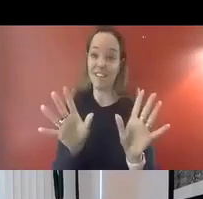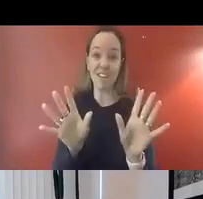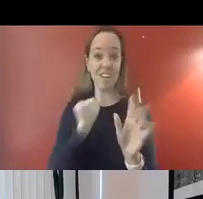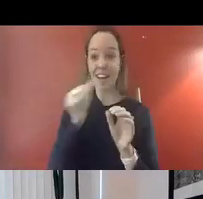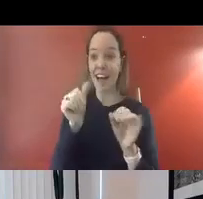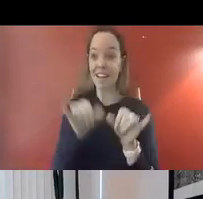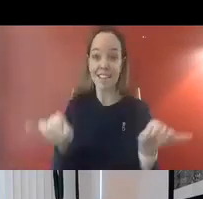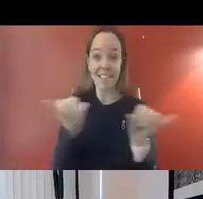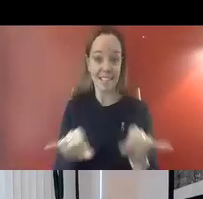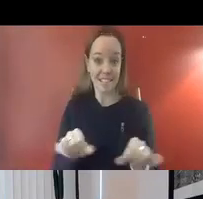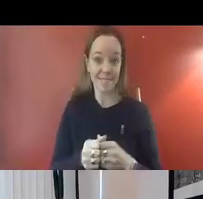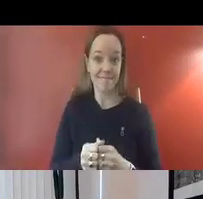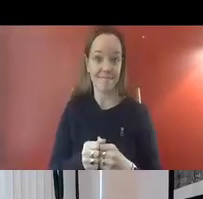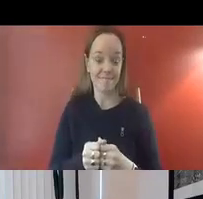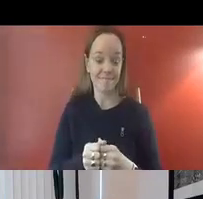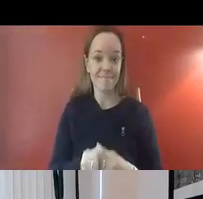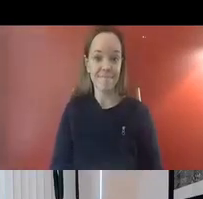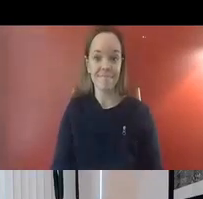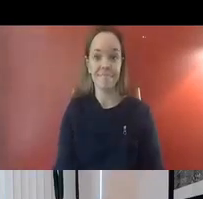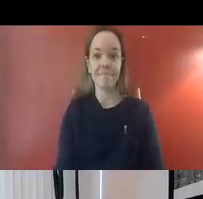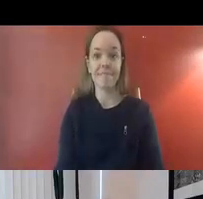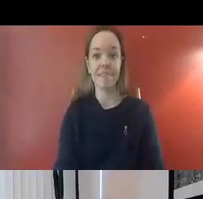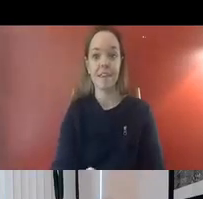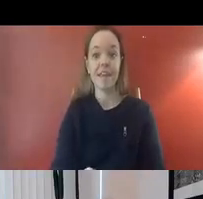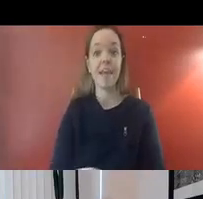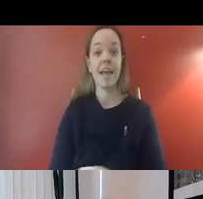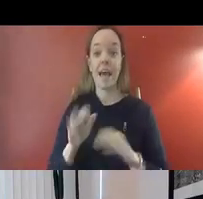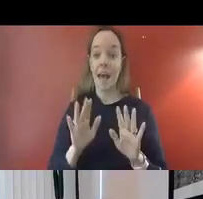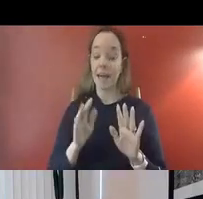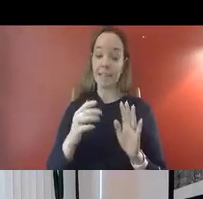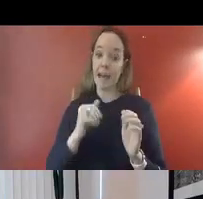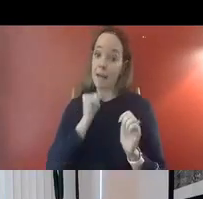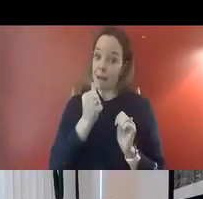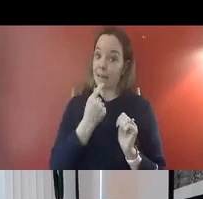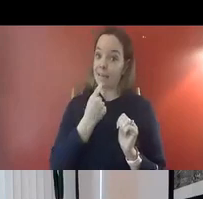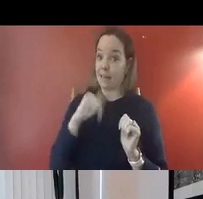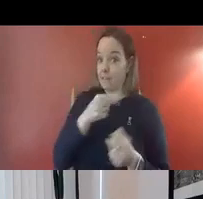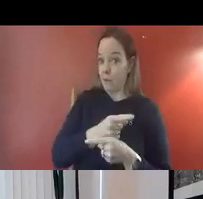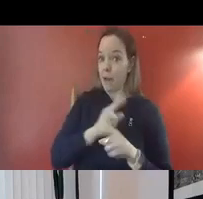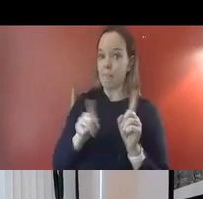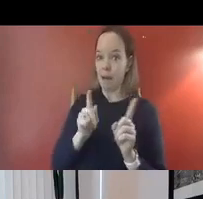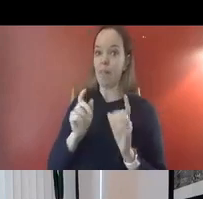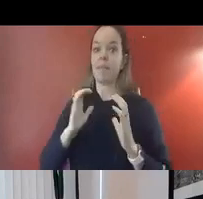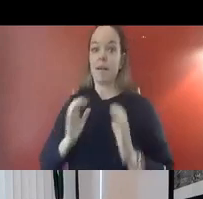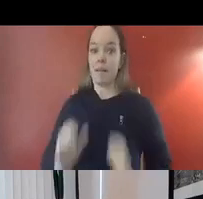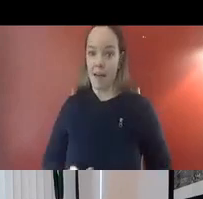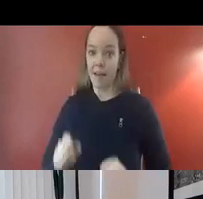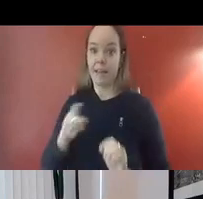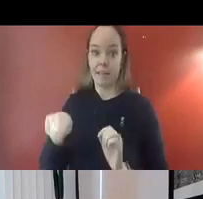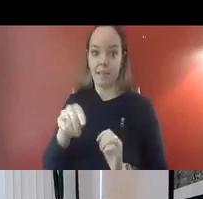heard you know and I'm not saying that been consistent or clear. We've also this is correct but our clients are heard you know and I'm not saying that thinking that they've been told that this is correct but our clients are they might get fired if they don't thinking that they've been told that